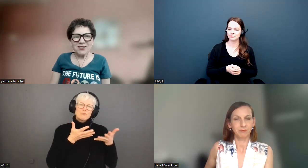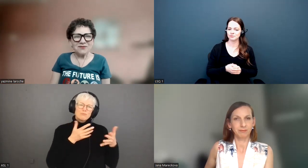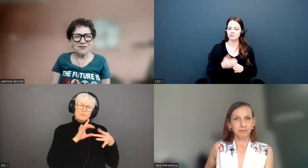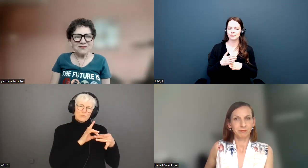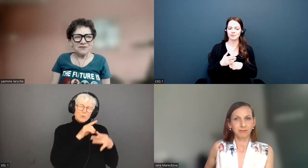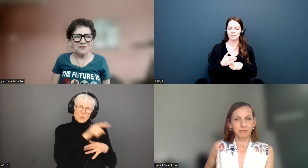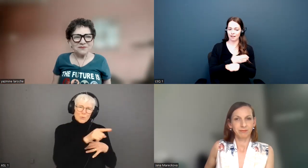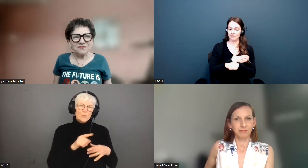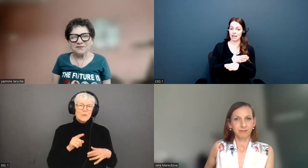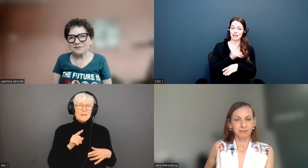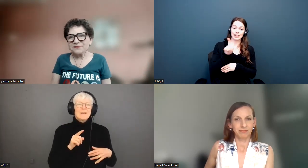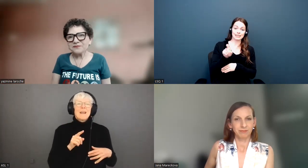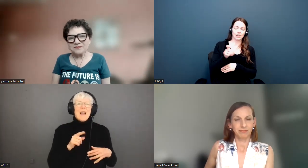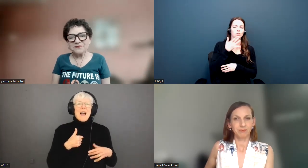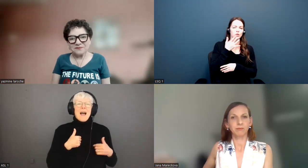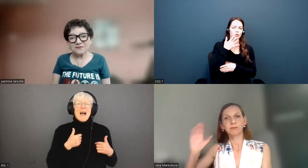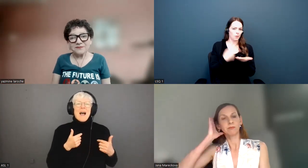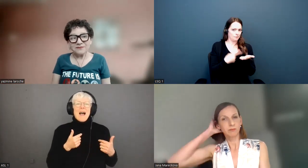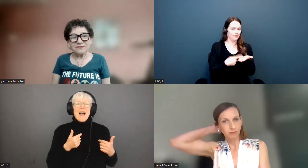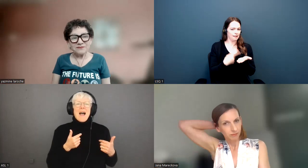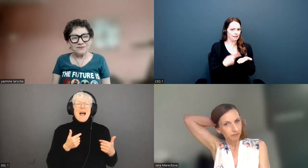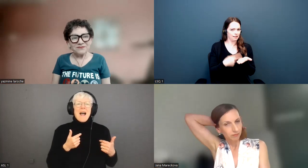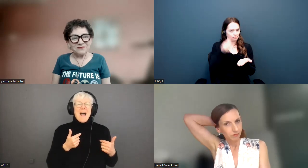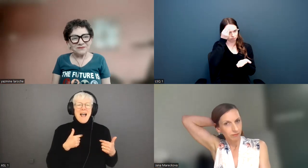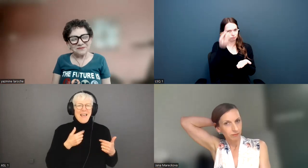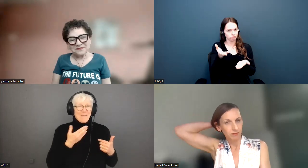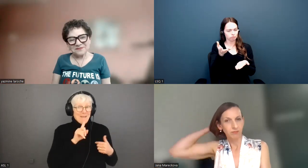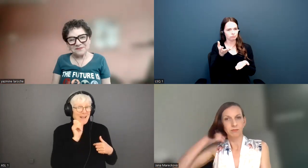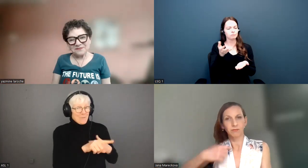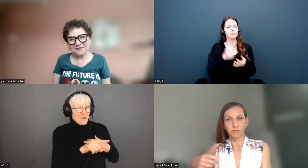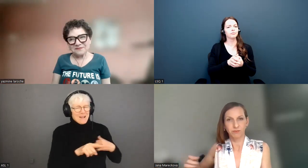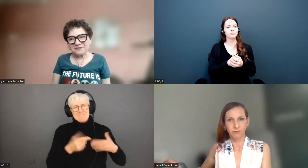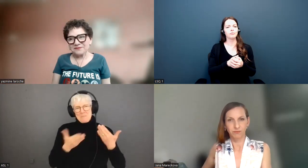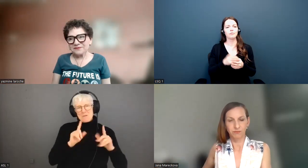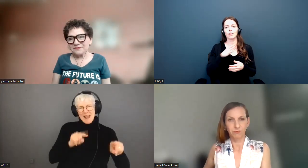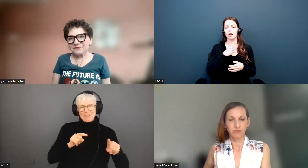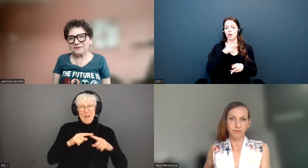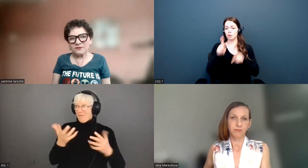you answered if I can since we have a a captive audience um as an employee with disabilities